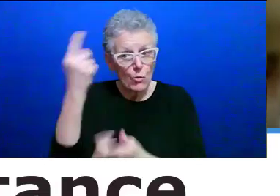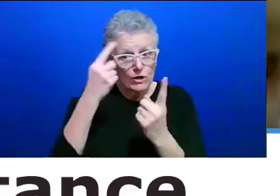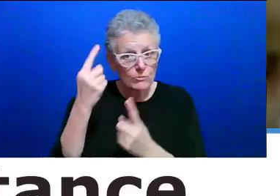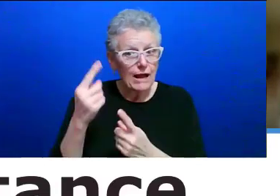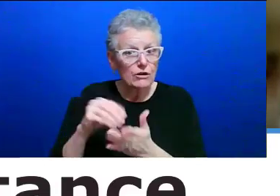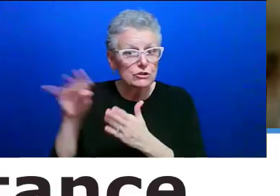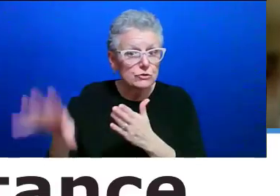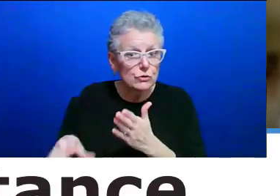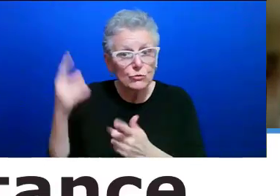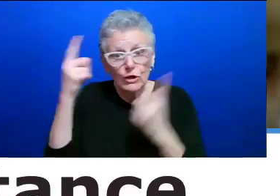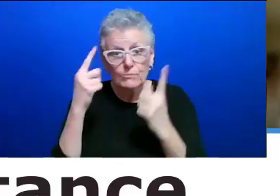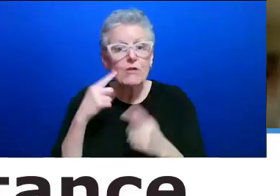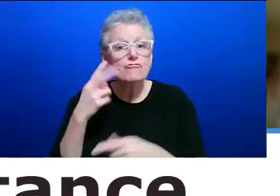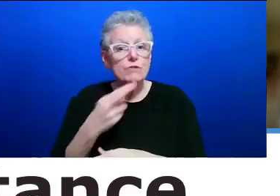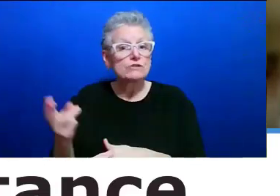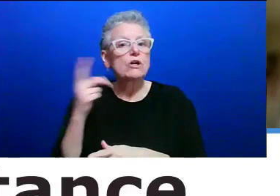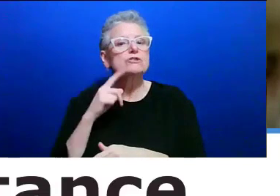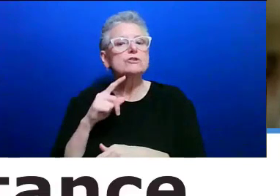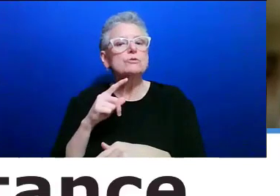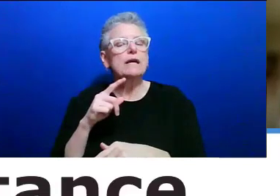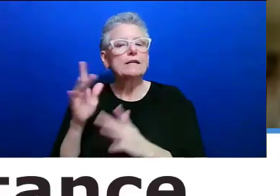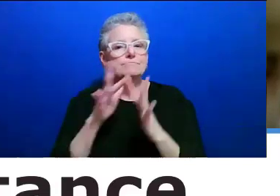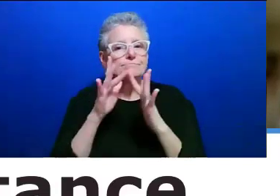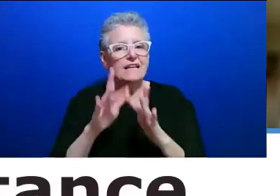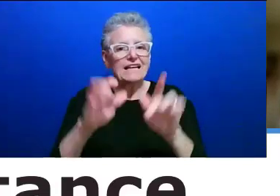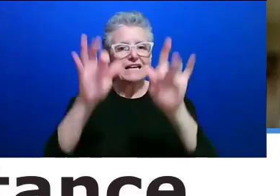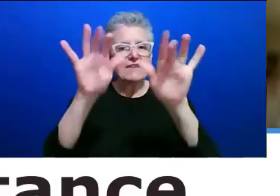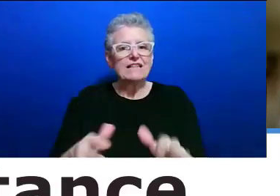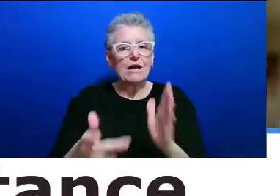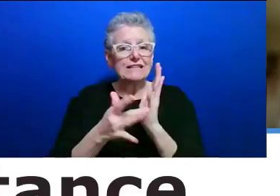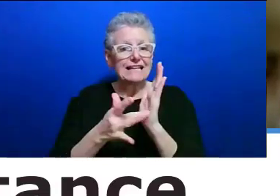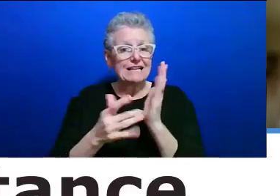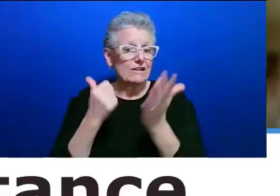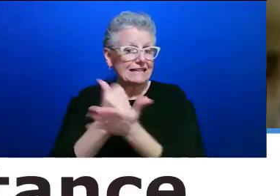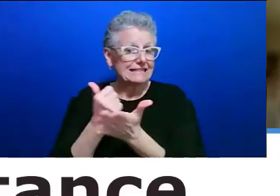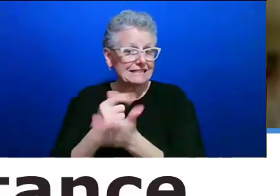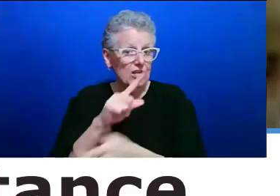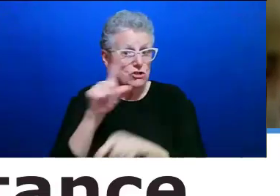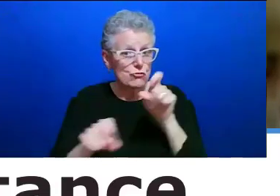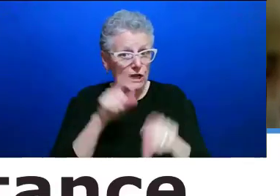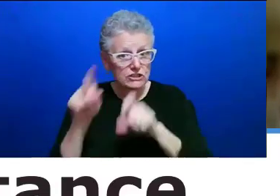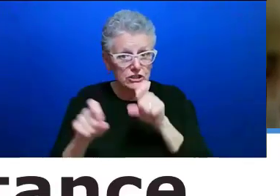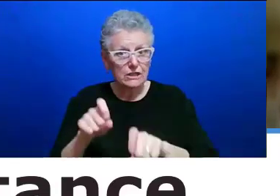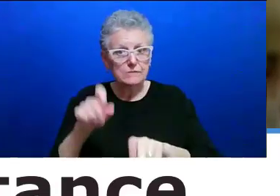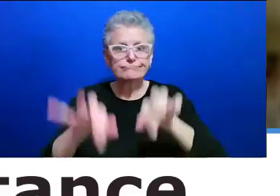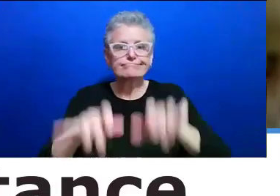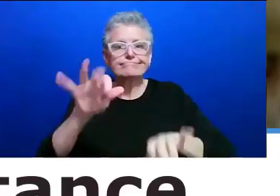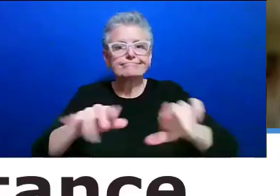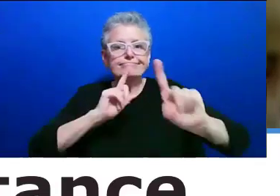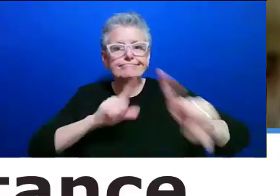you can go online and fill out our technical assistance question, and it will get to the right people, and we will reach out